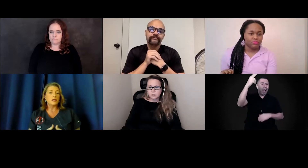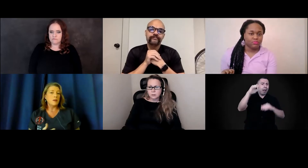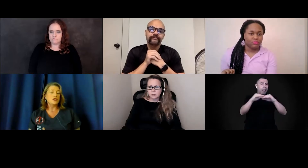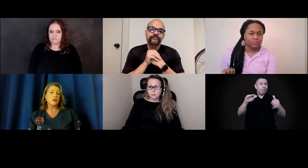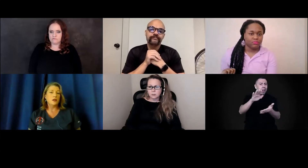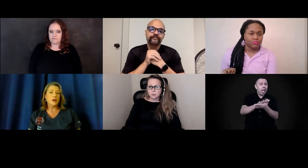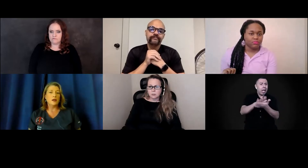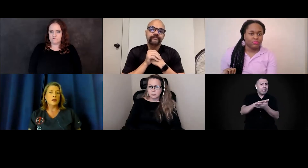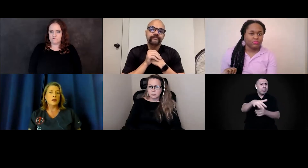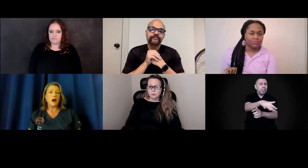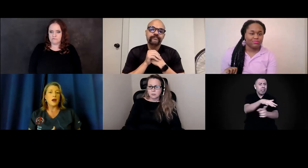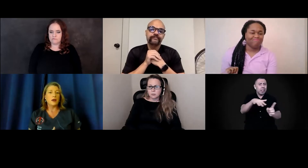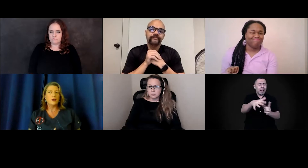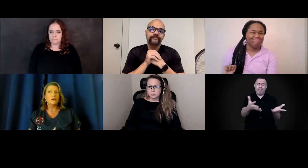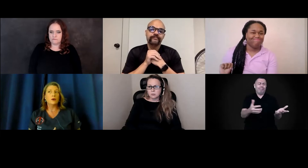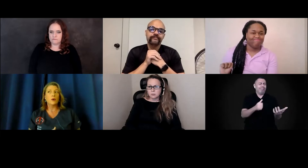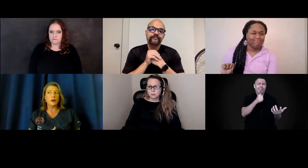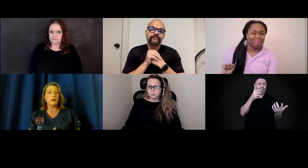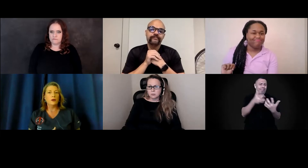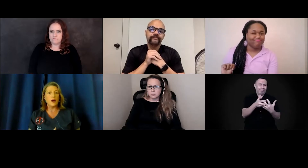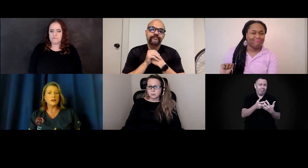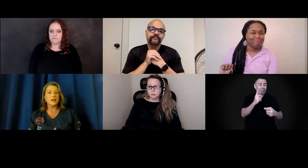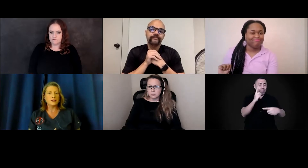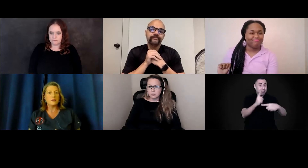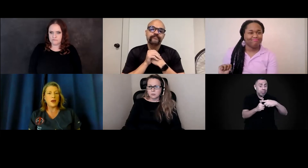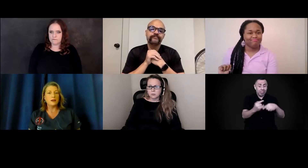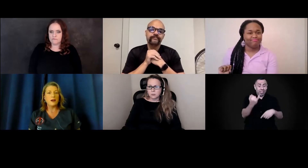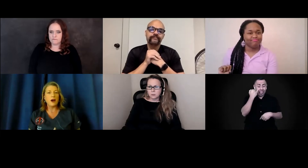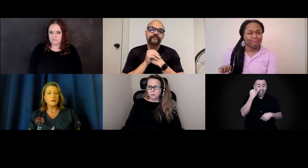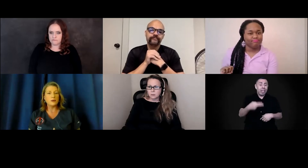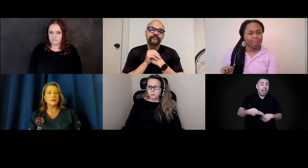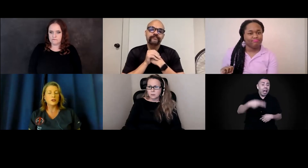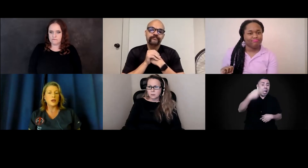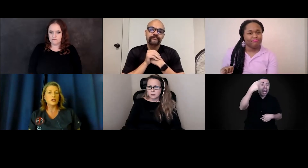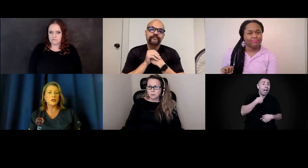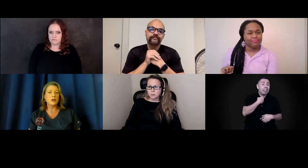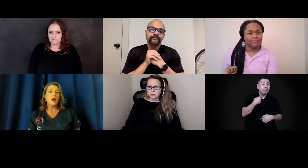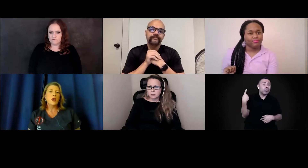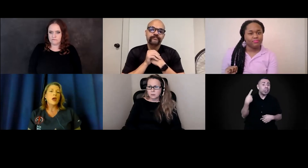not to mention in a high, critical high stakes demand hospital situation.